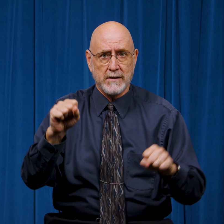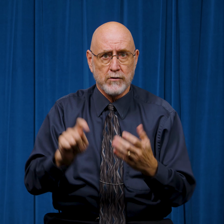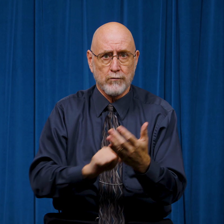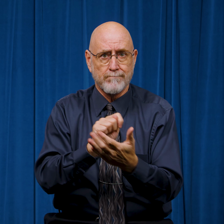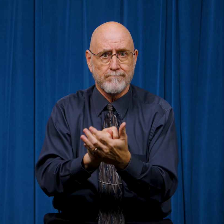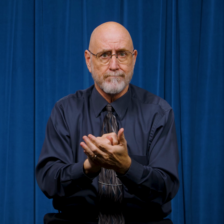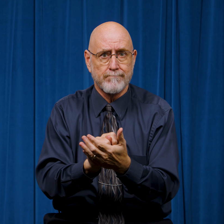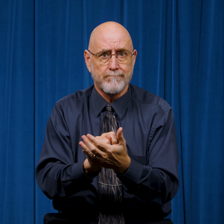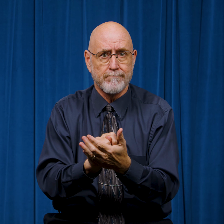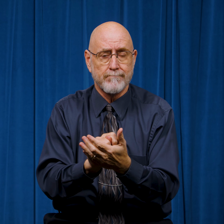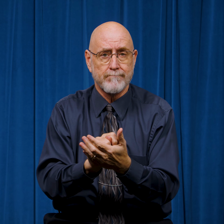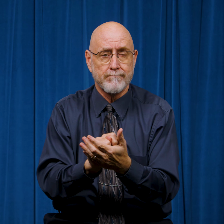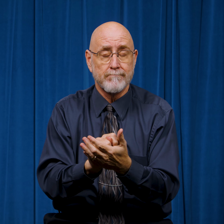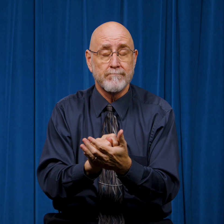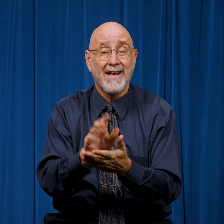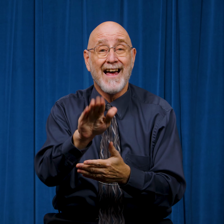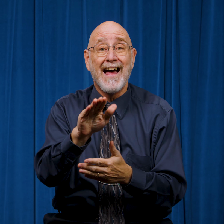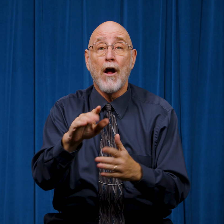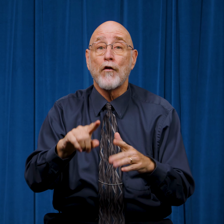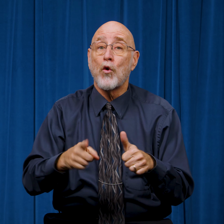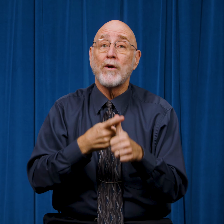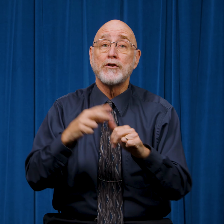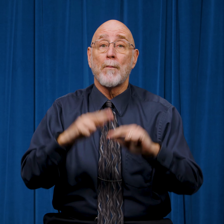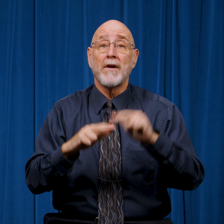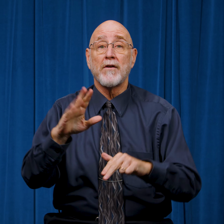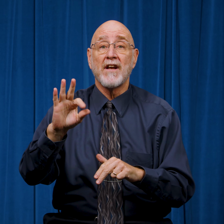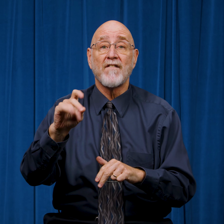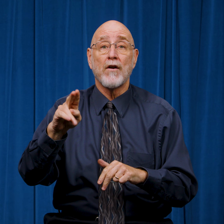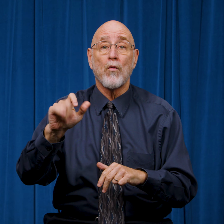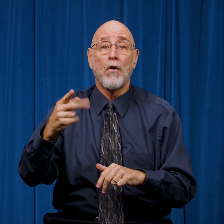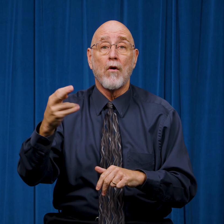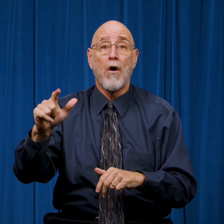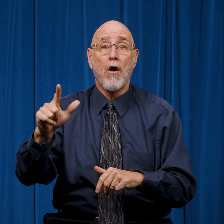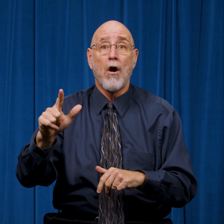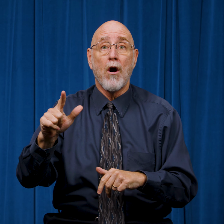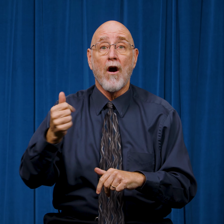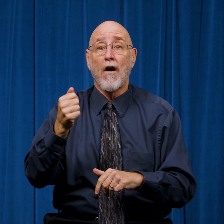Now, although the original building of Federal Hall was demolished a few decades later,